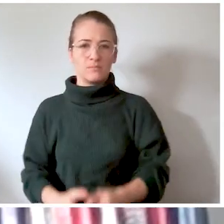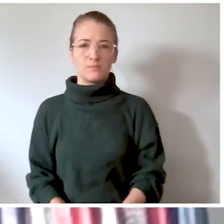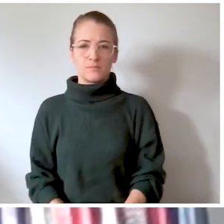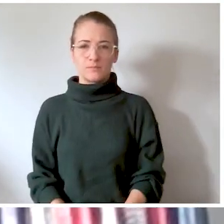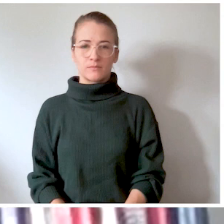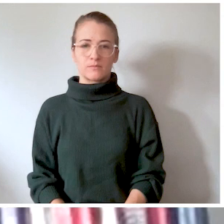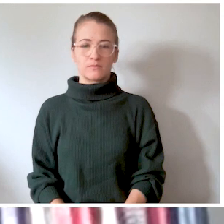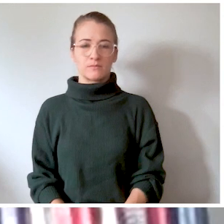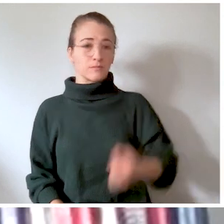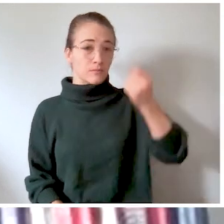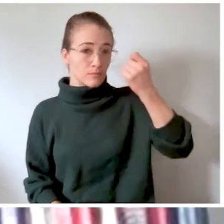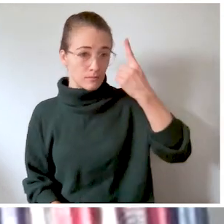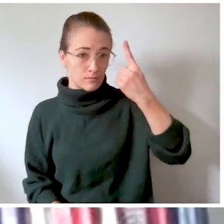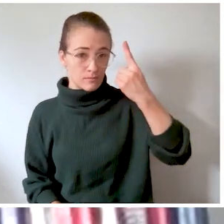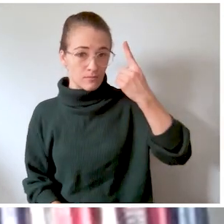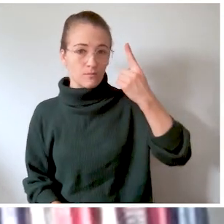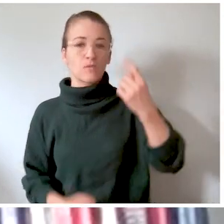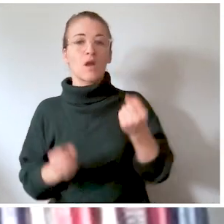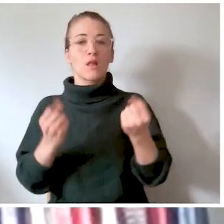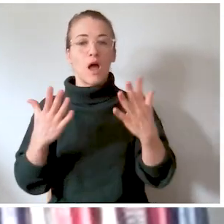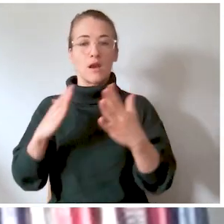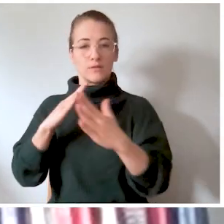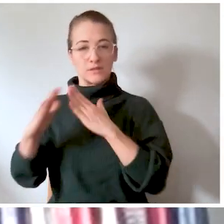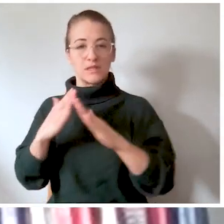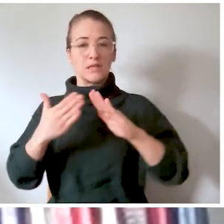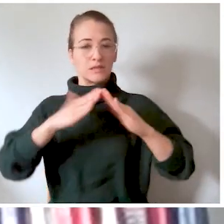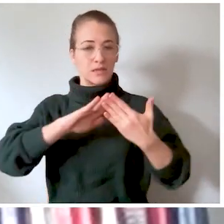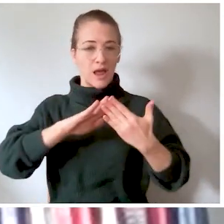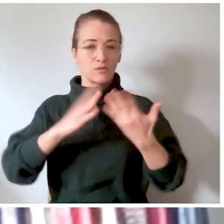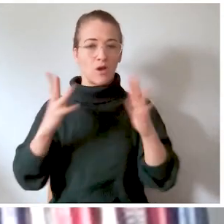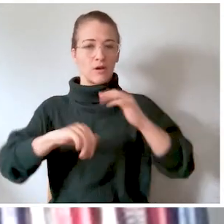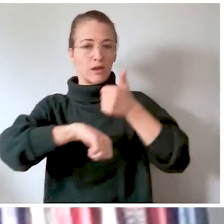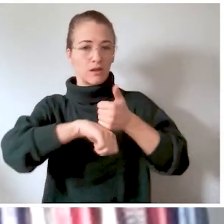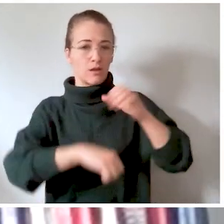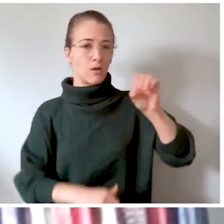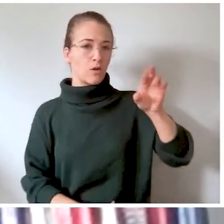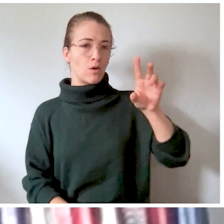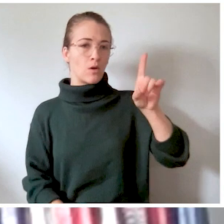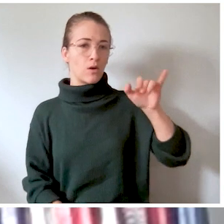Now, when you break that down, a lot of cities and a lot of towns have created ordinances